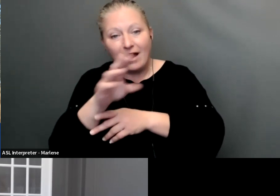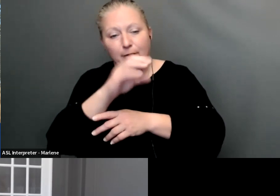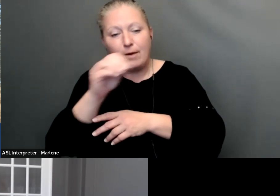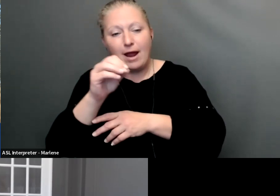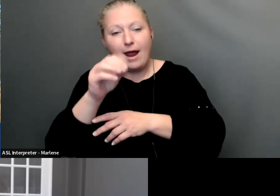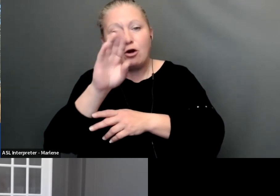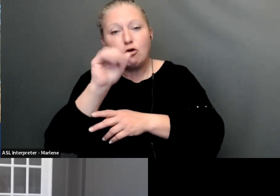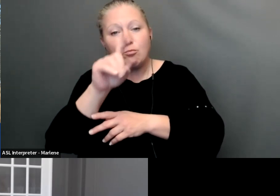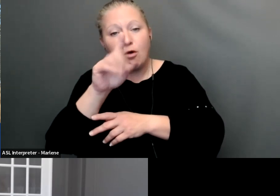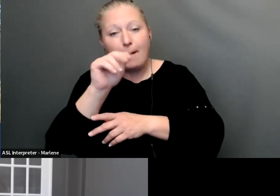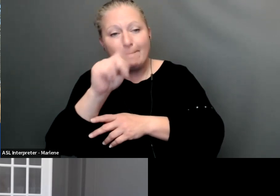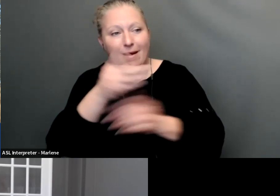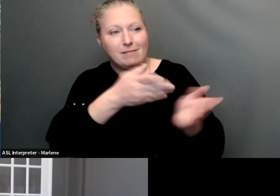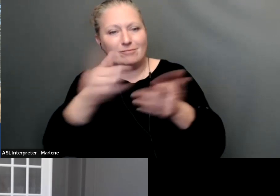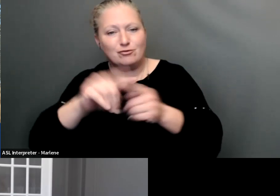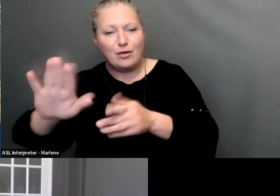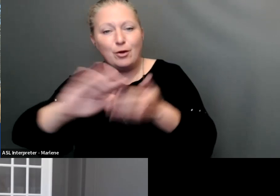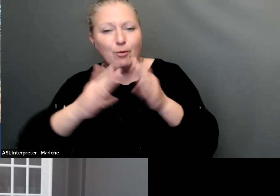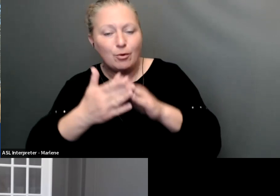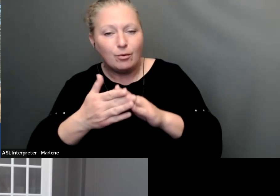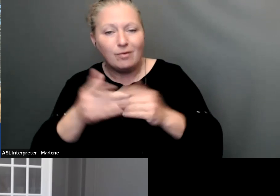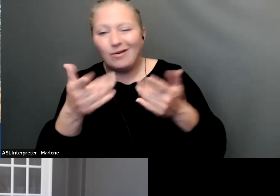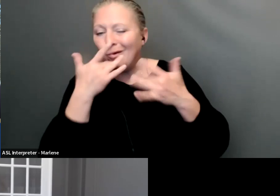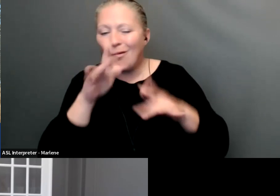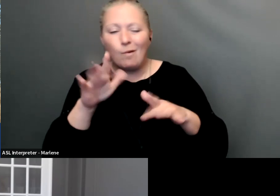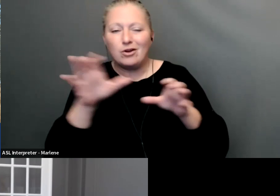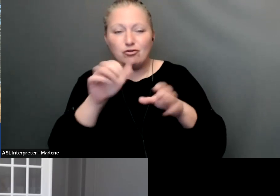to their community. So they're what you don't want to do is train someone in your community